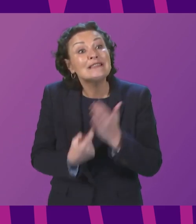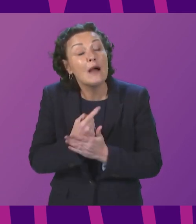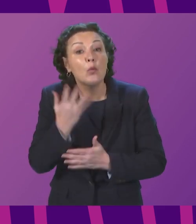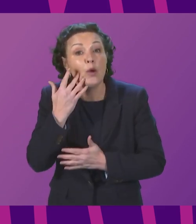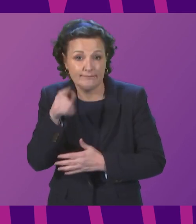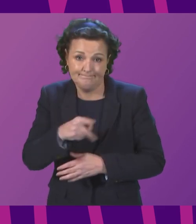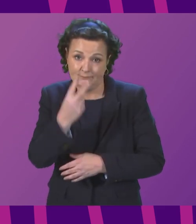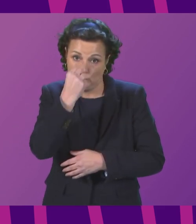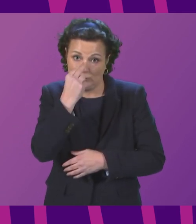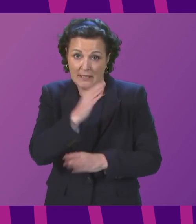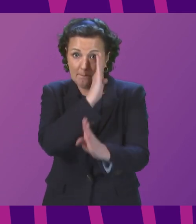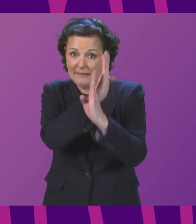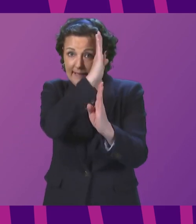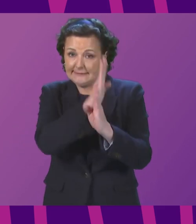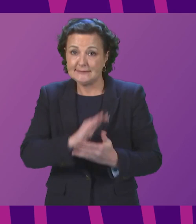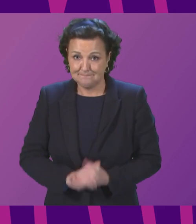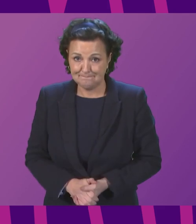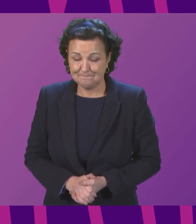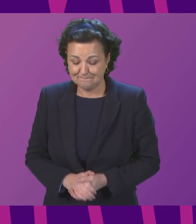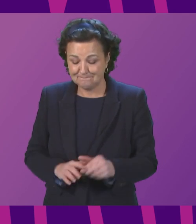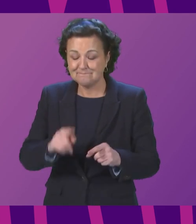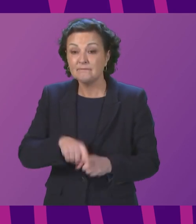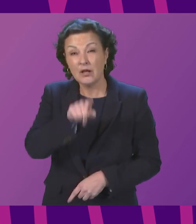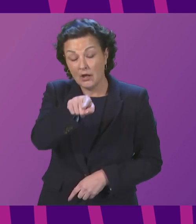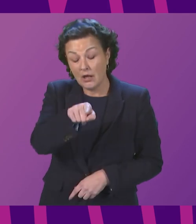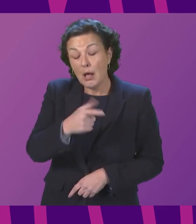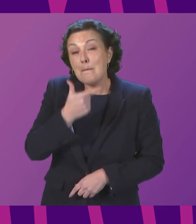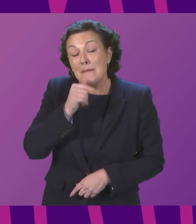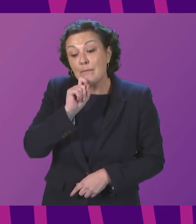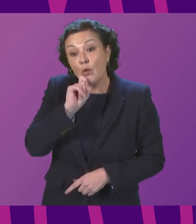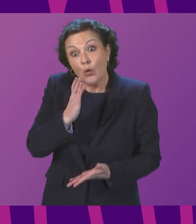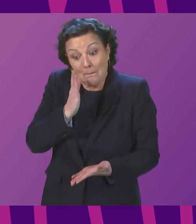The first change to self-isolation applies to people who test positive for Covid. Although